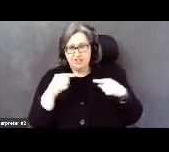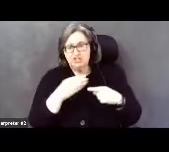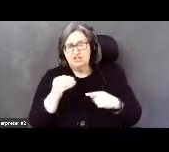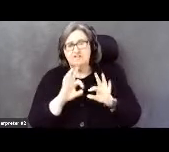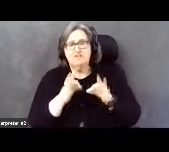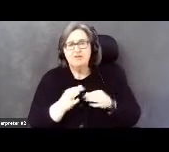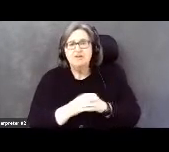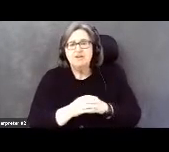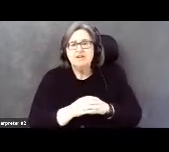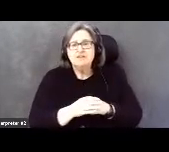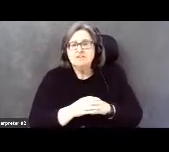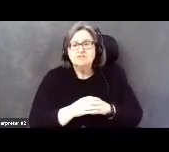You can't see traumatic brain injury